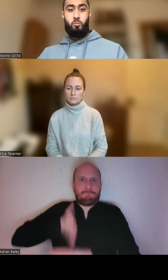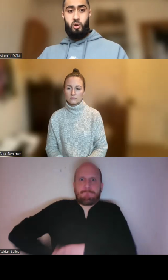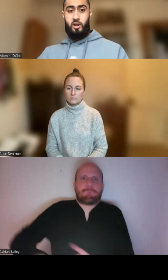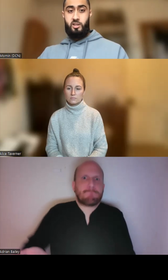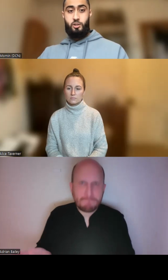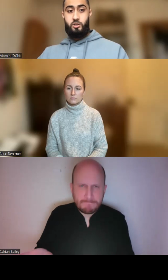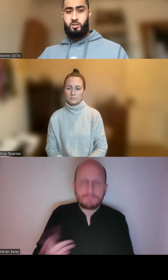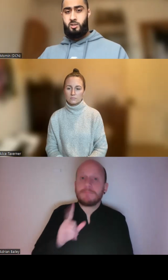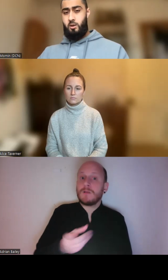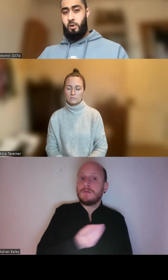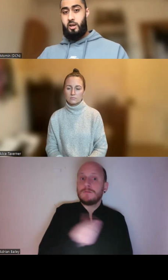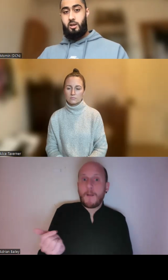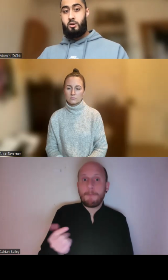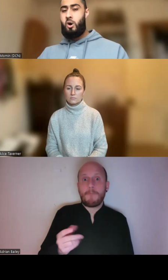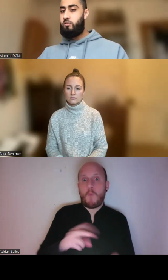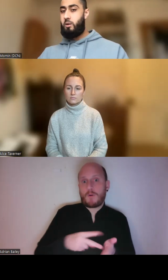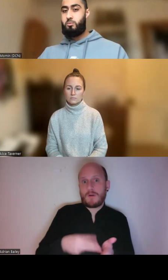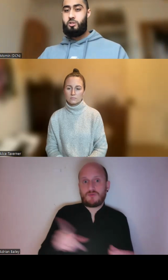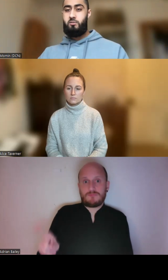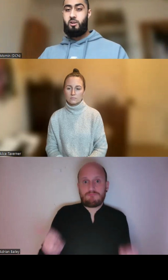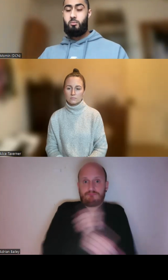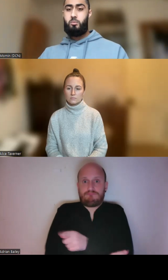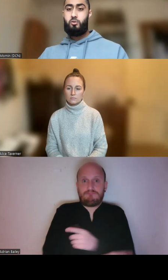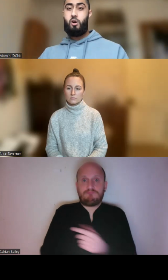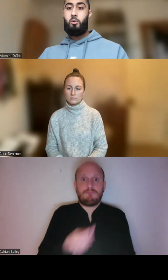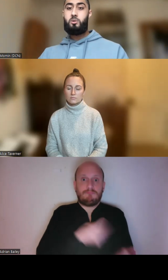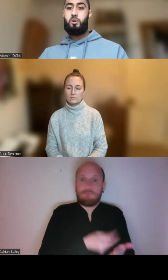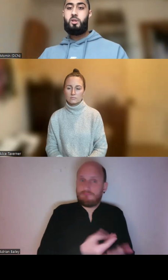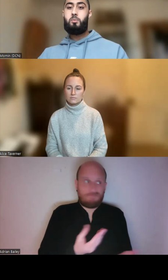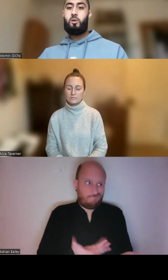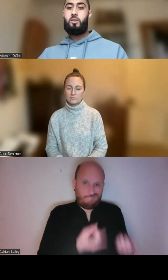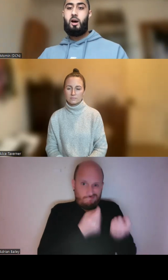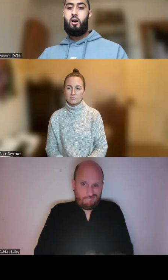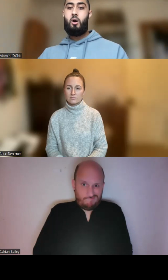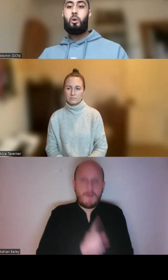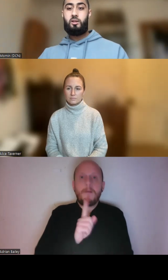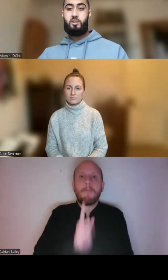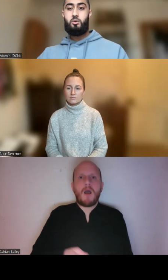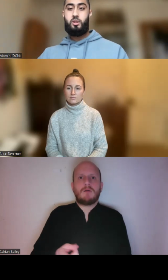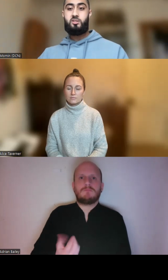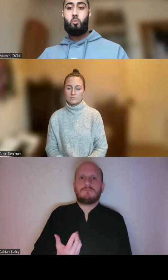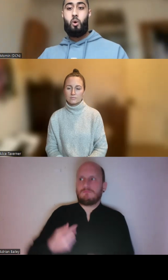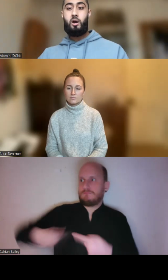Some organizations might not have that much budget available, but you've got multiple people that are willing to do things and work